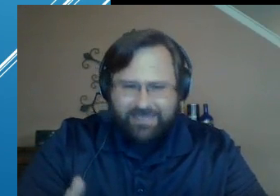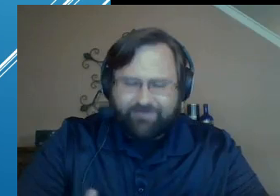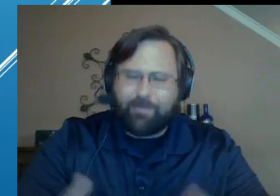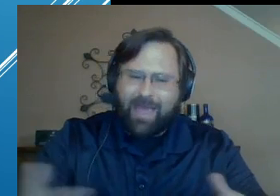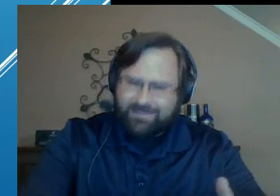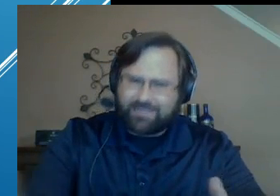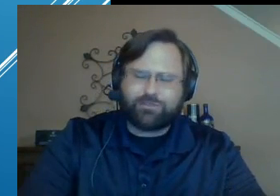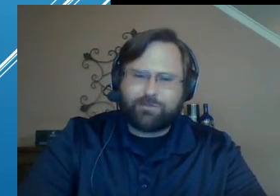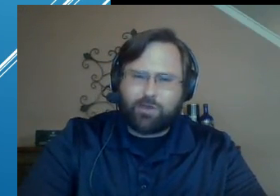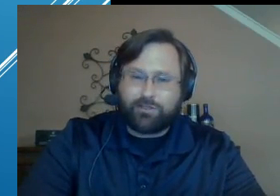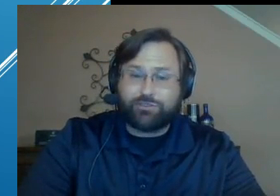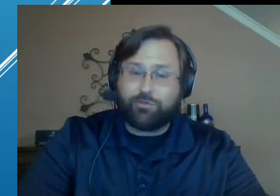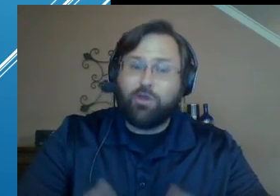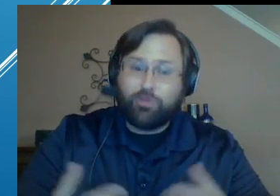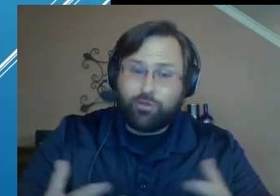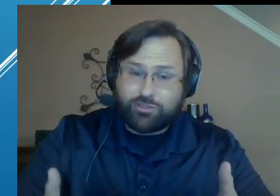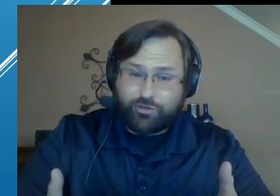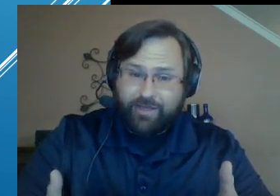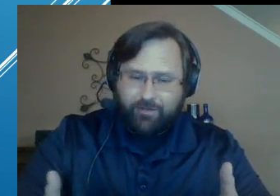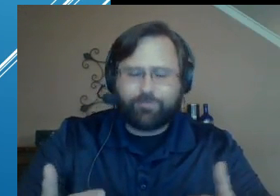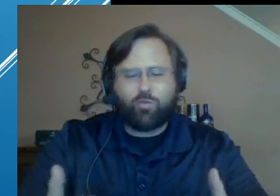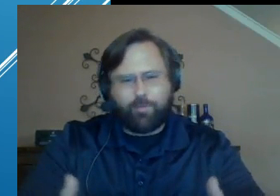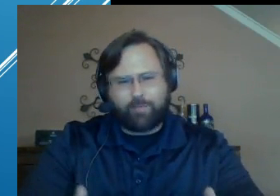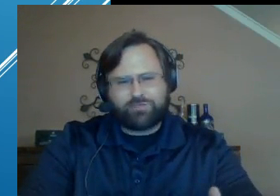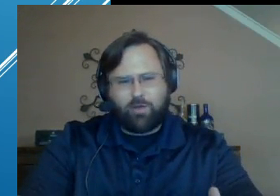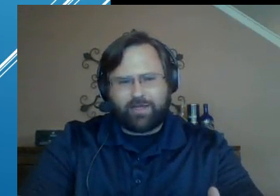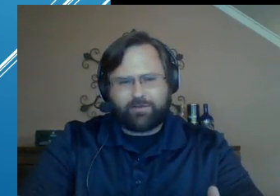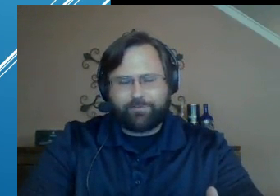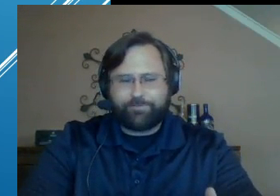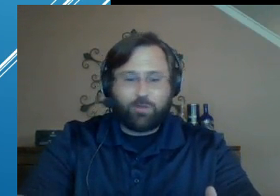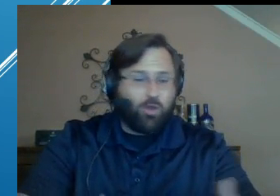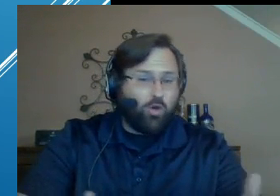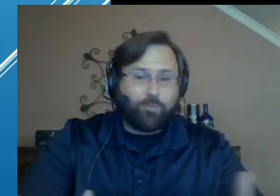if i'm asking the person i'm talking to you know the tree well Bob saw it or